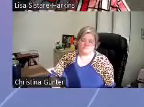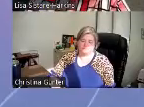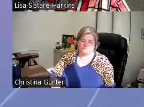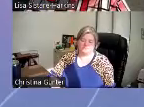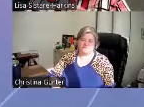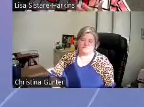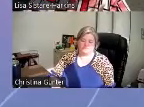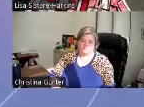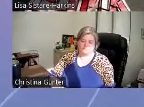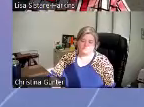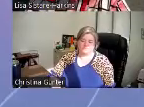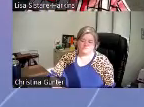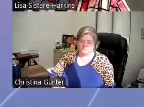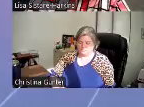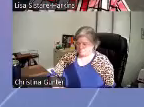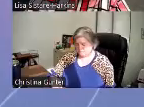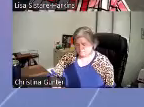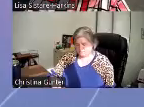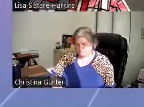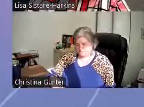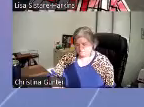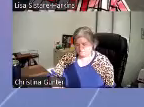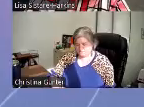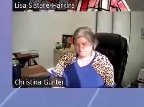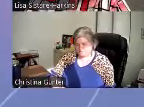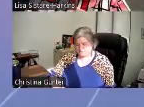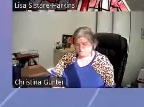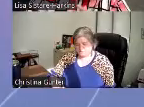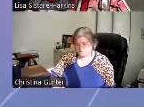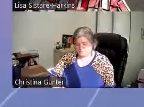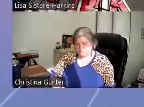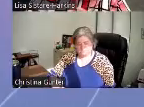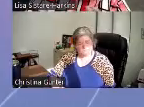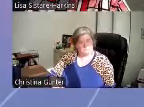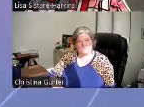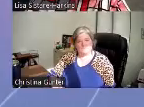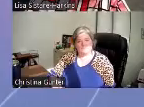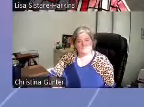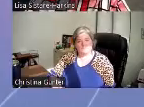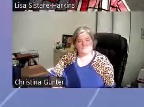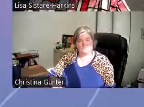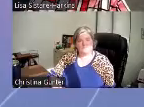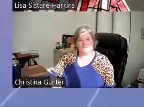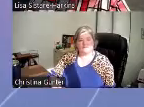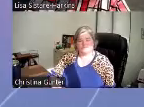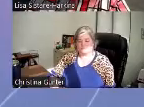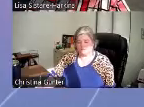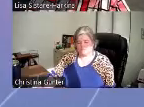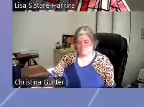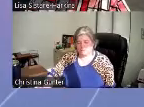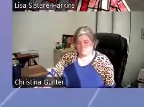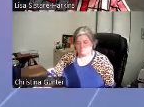So we're all mandated reporters as well, so that kind of went along also with the training, so.